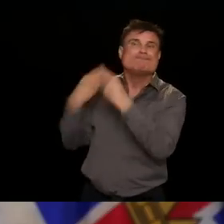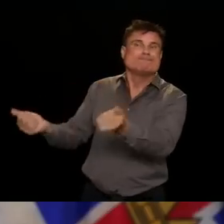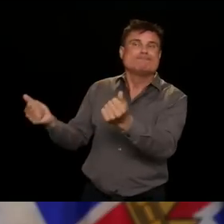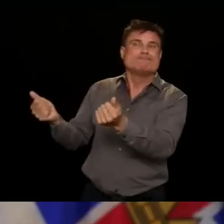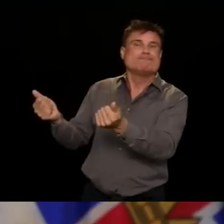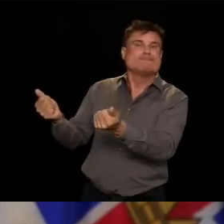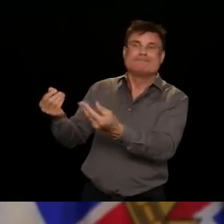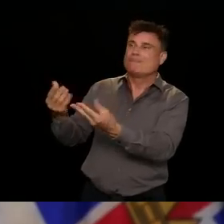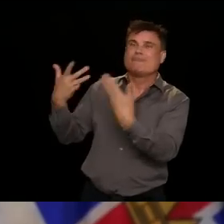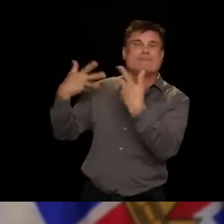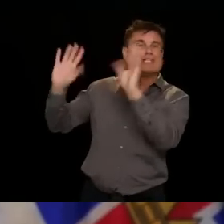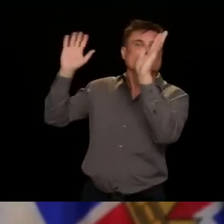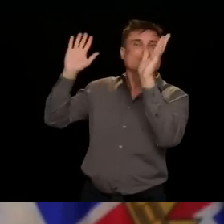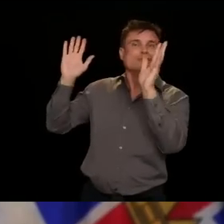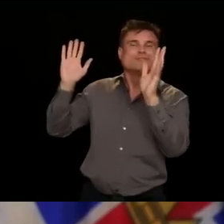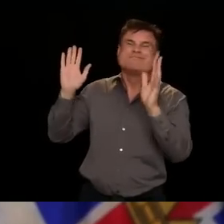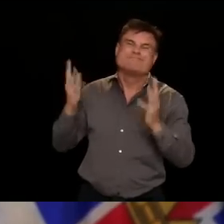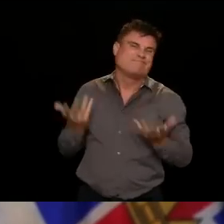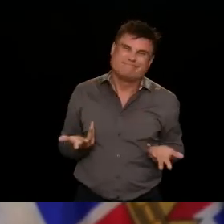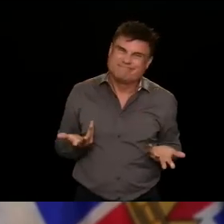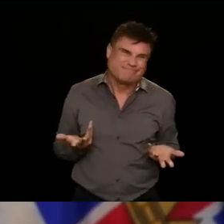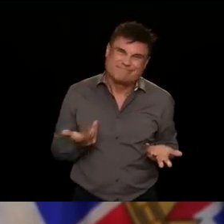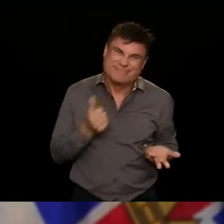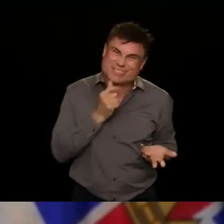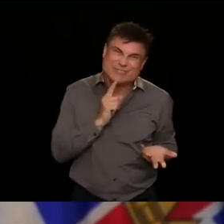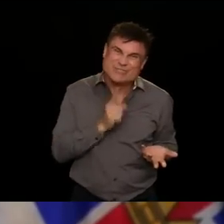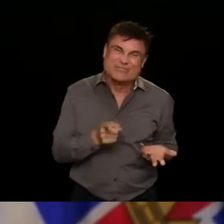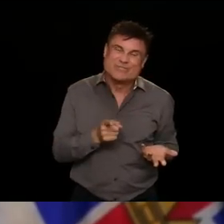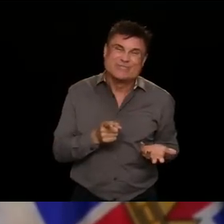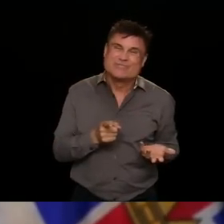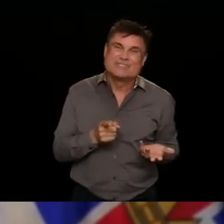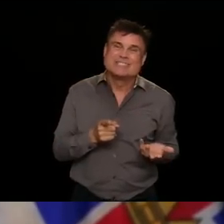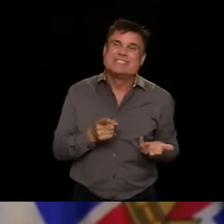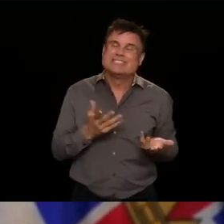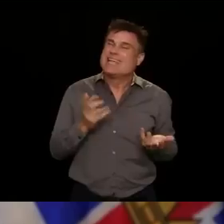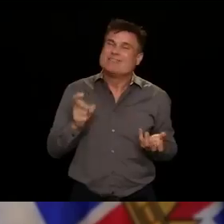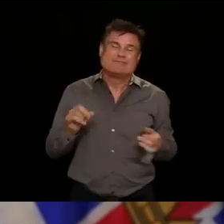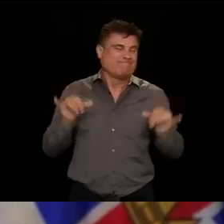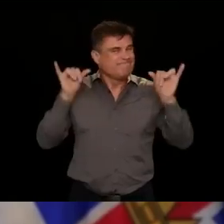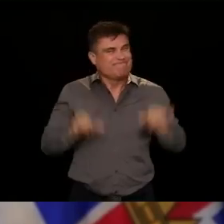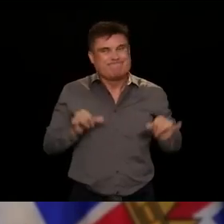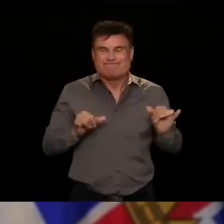coming months and it is going to be months. I would have liked way back when when we were